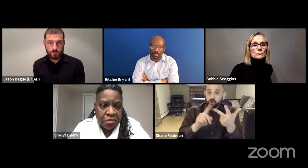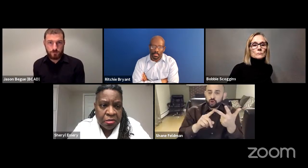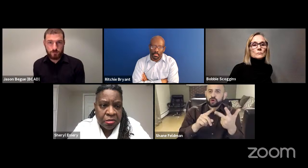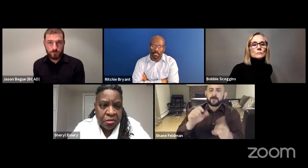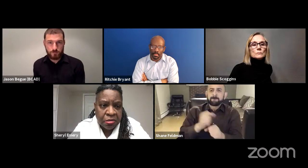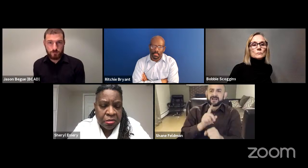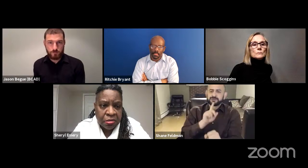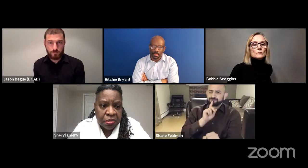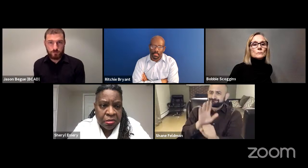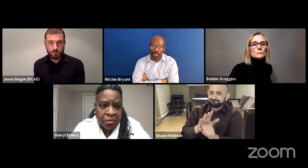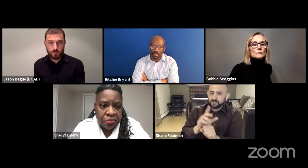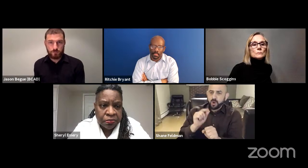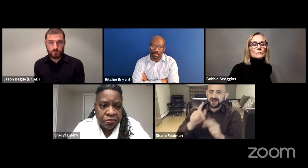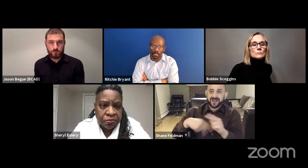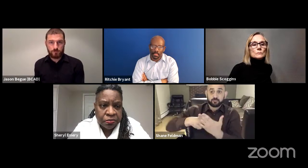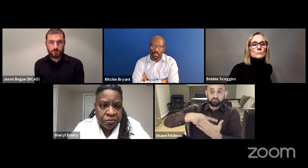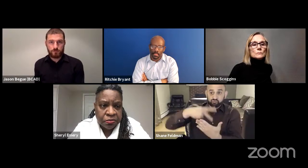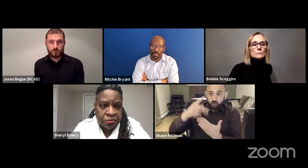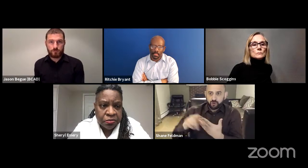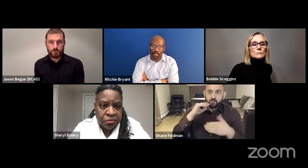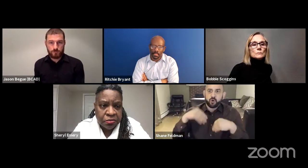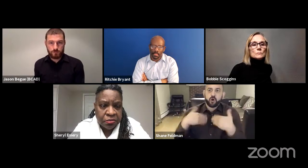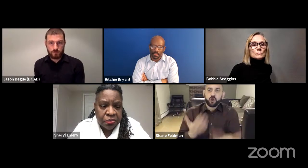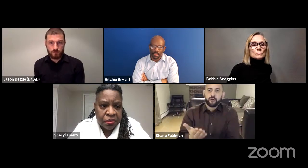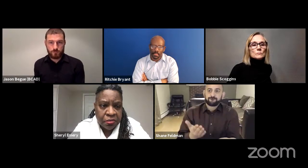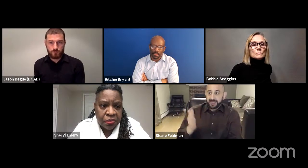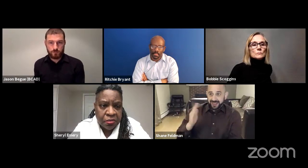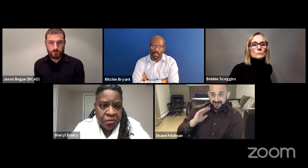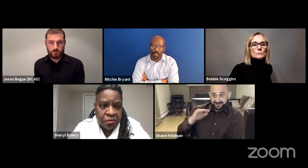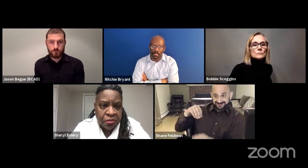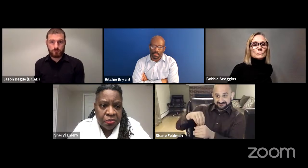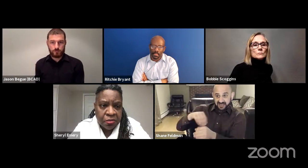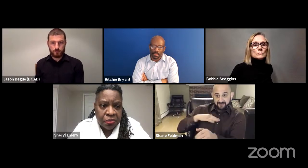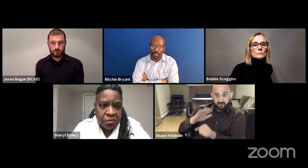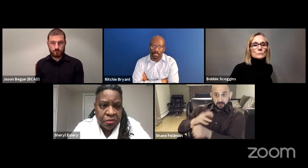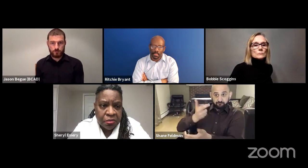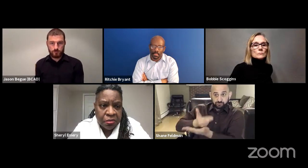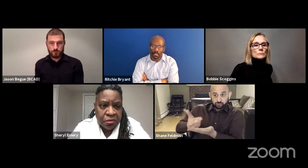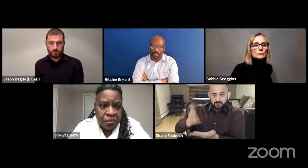that's very important. We also want to make sure that any kind of program that's offered